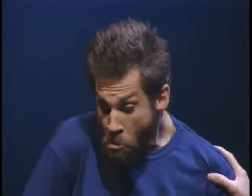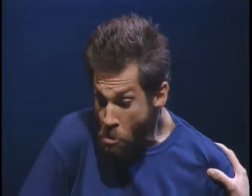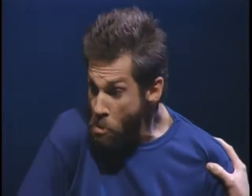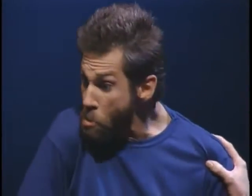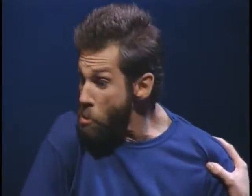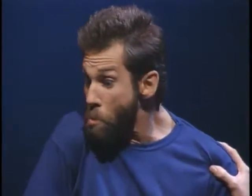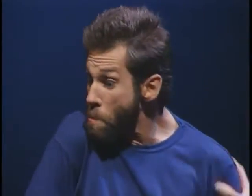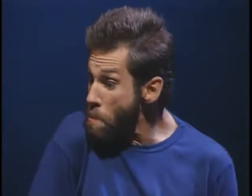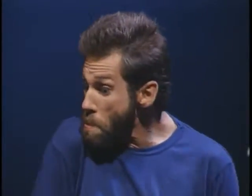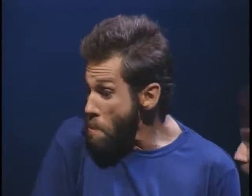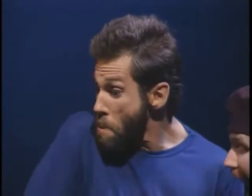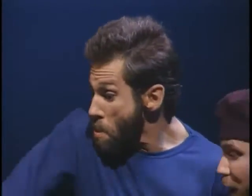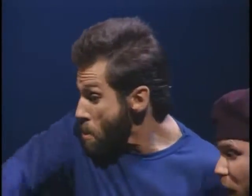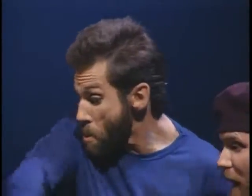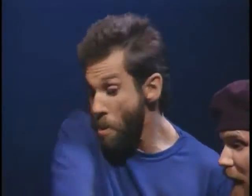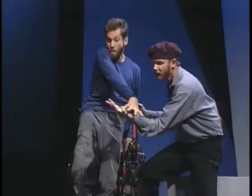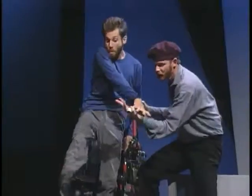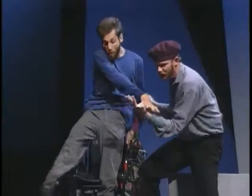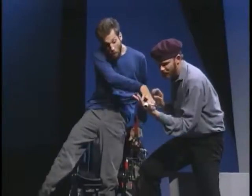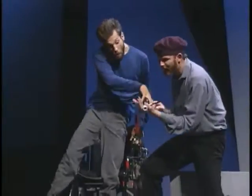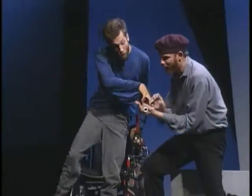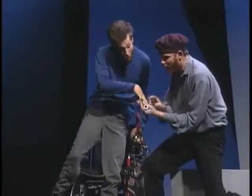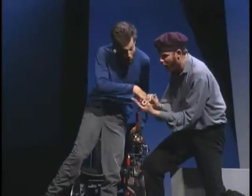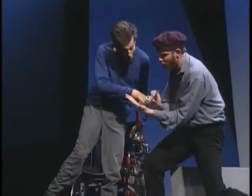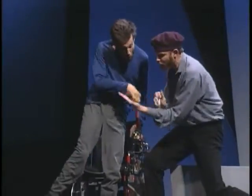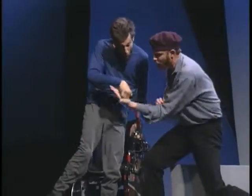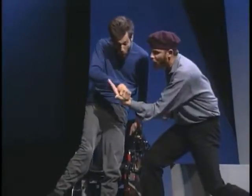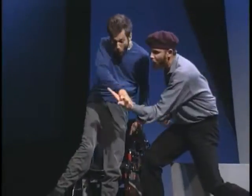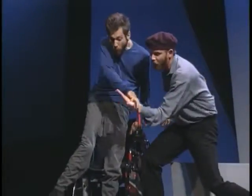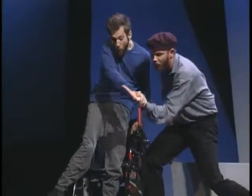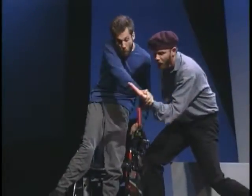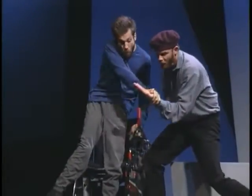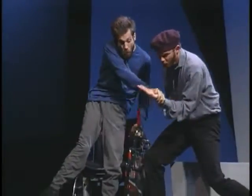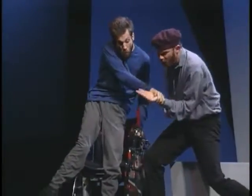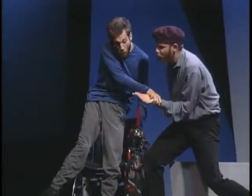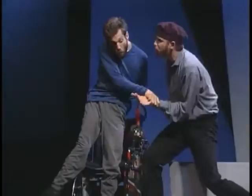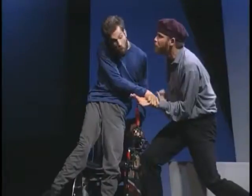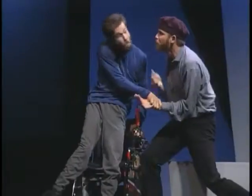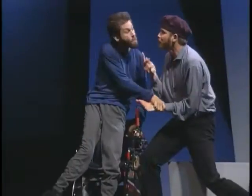living brush your hand is your entire heart and soul the way you move is